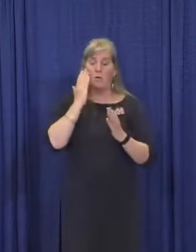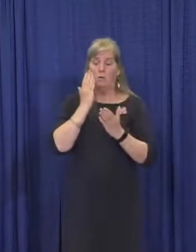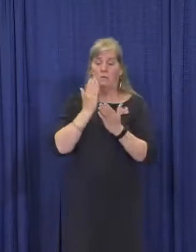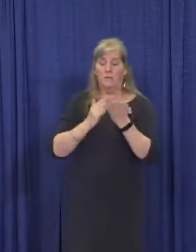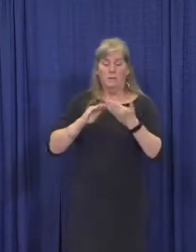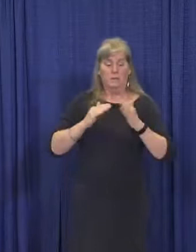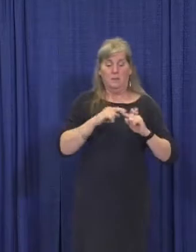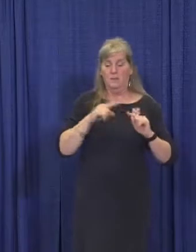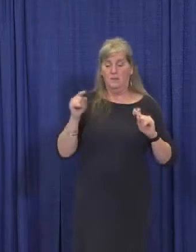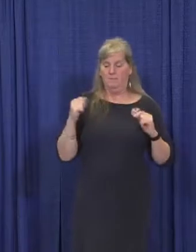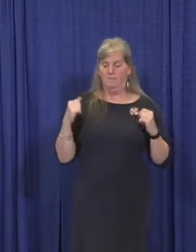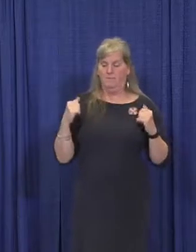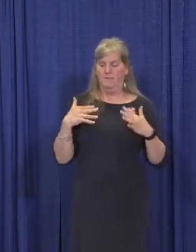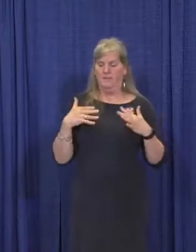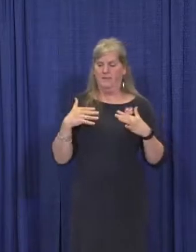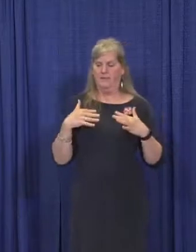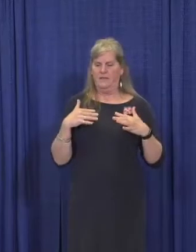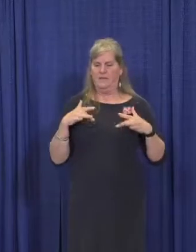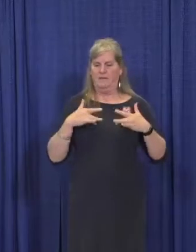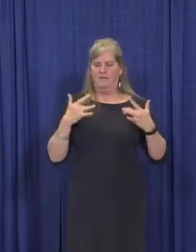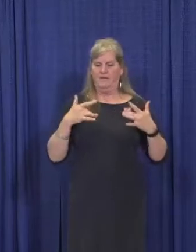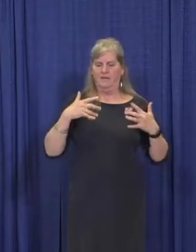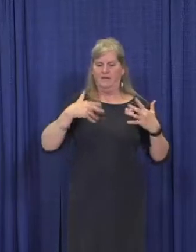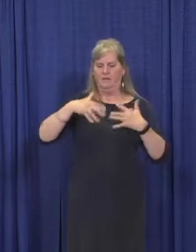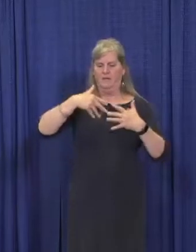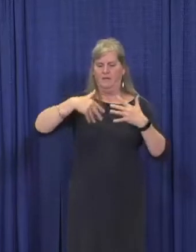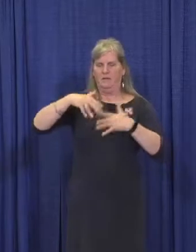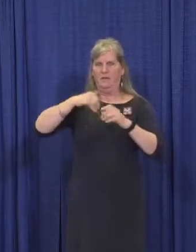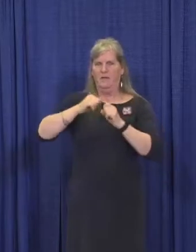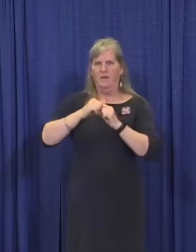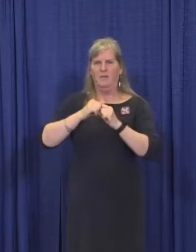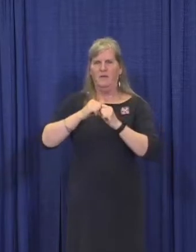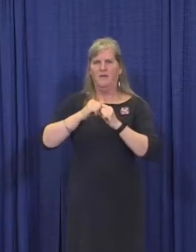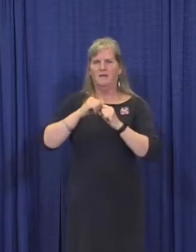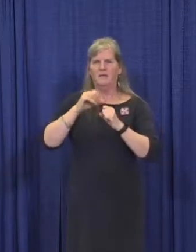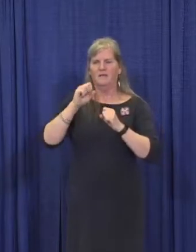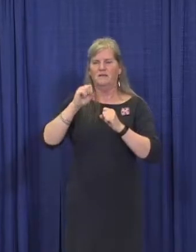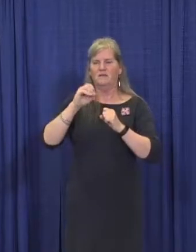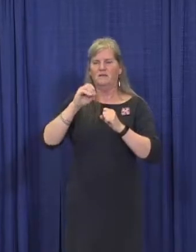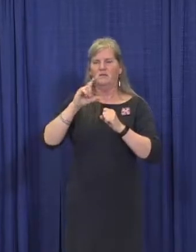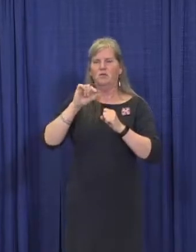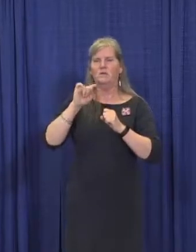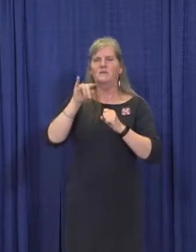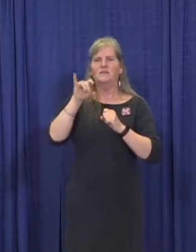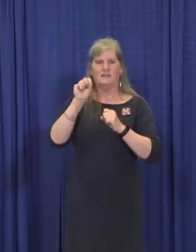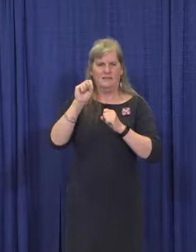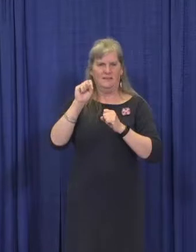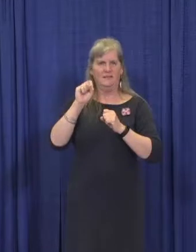vigilance. Someone communities are fearful of the gathering happening at